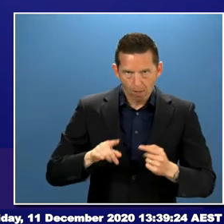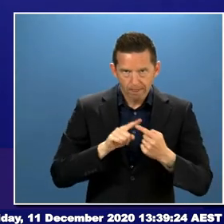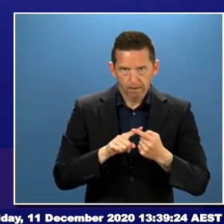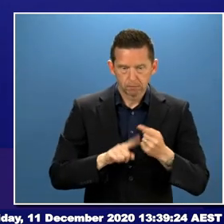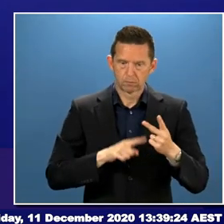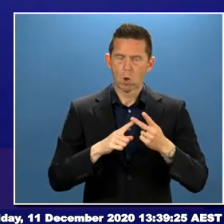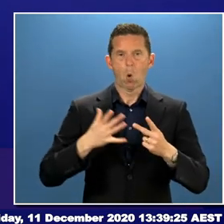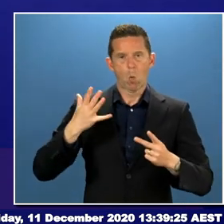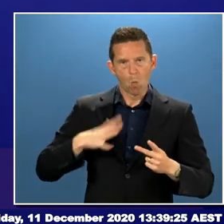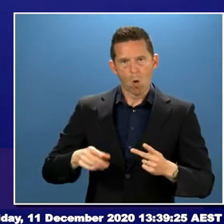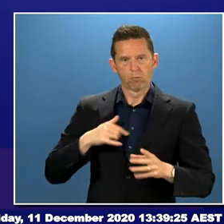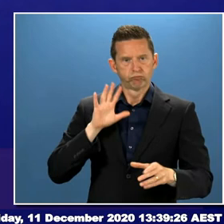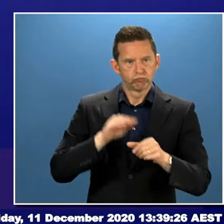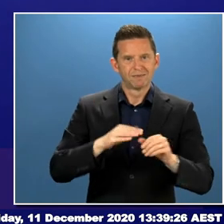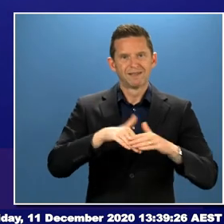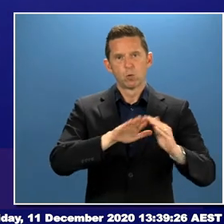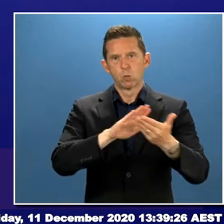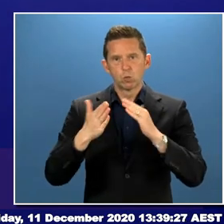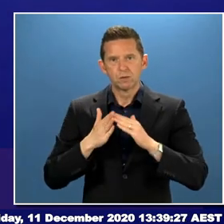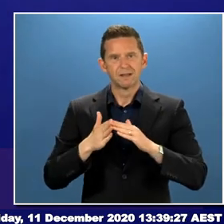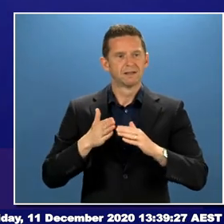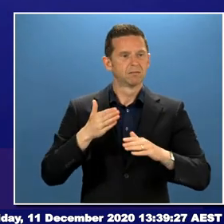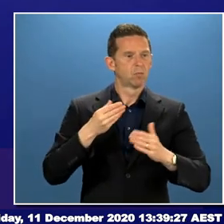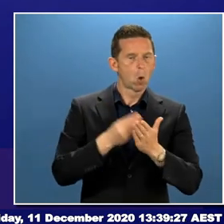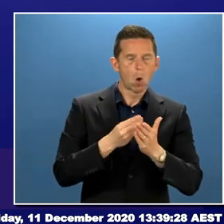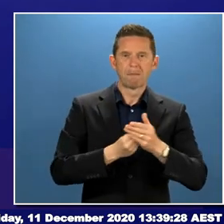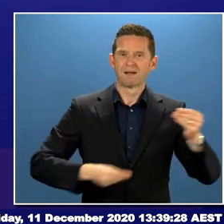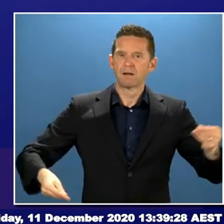substantial contributions to the Australian economy and society.